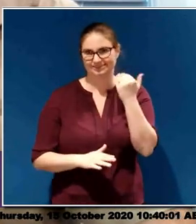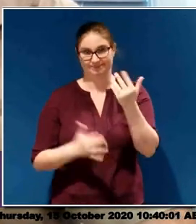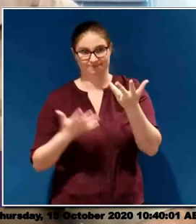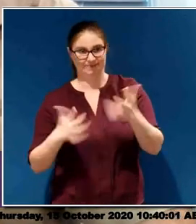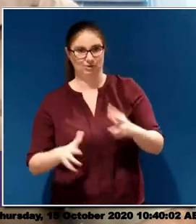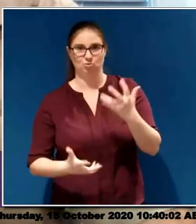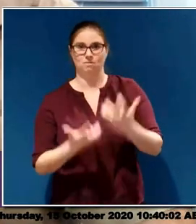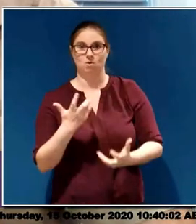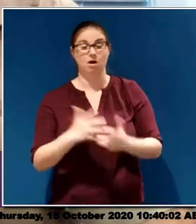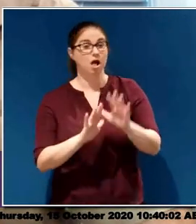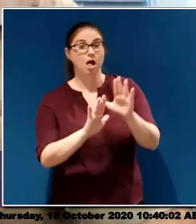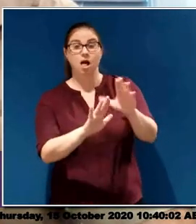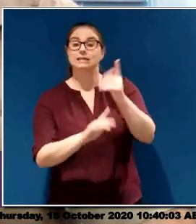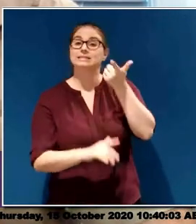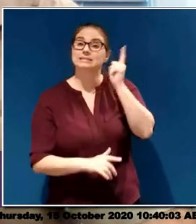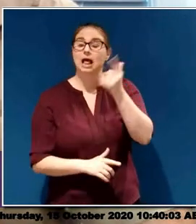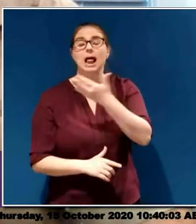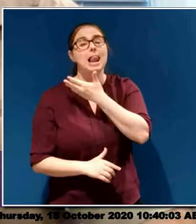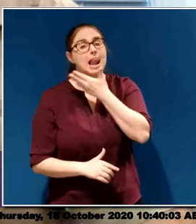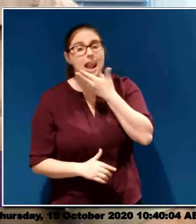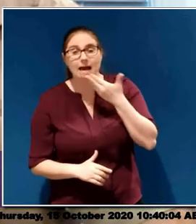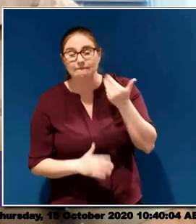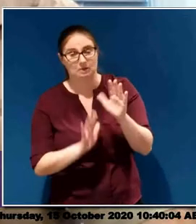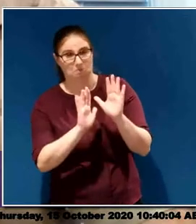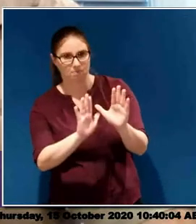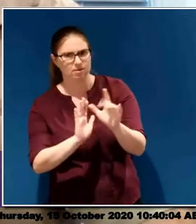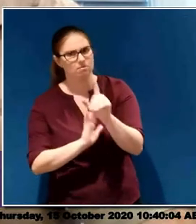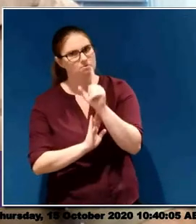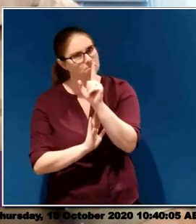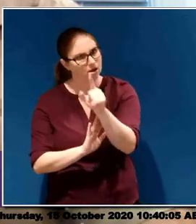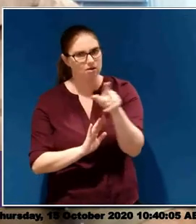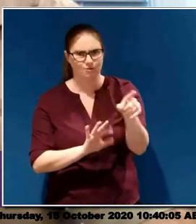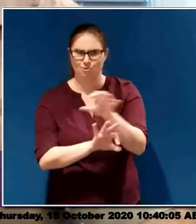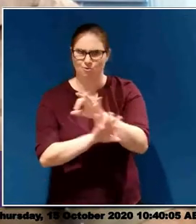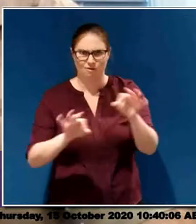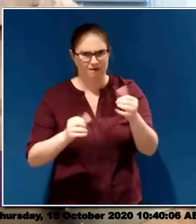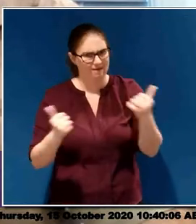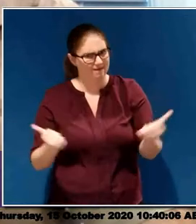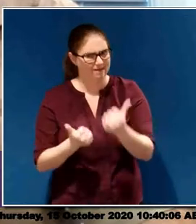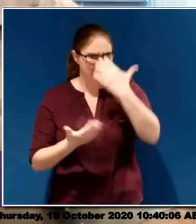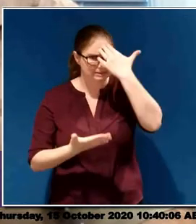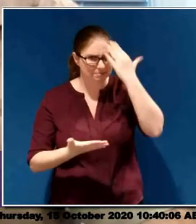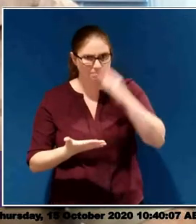way out of her depth. I know that she tried really hard with Jack.